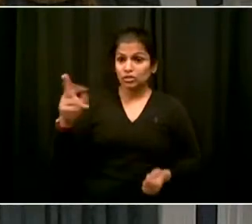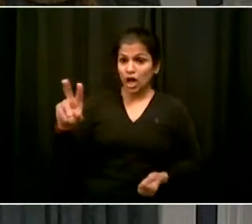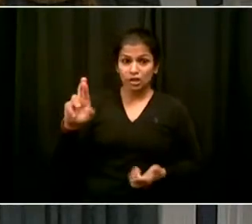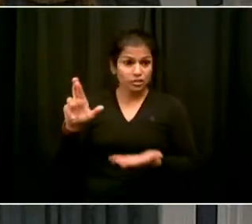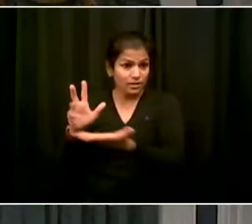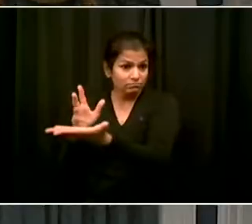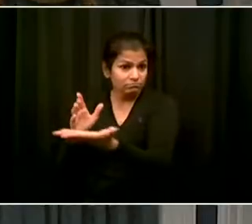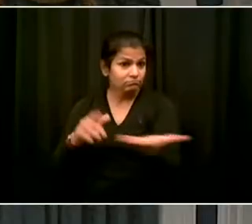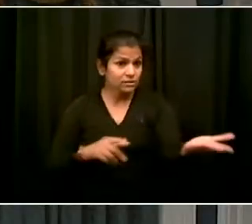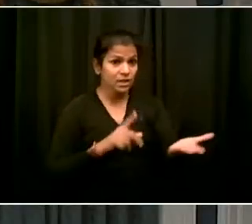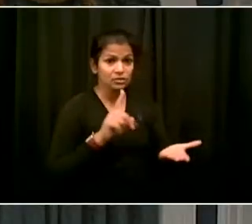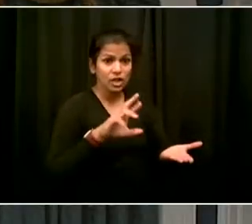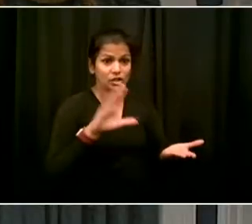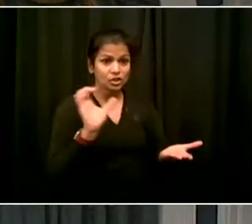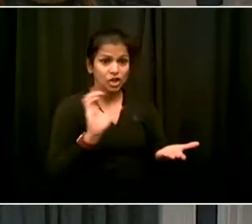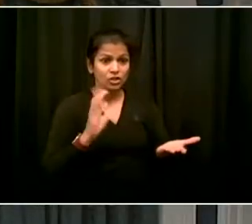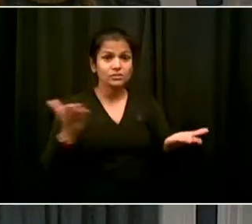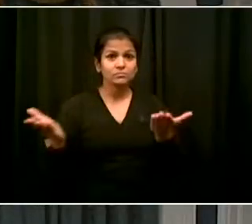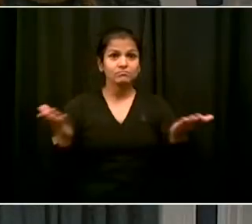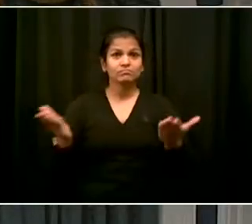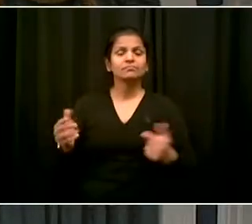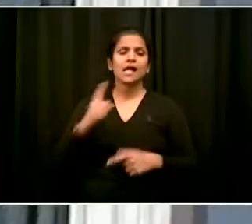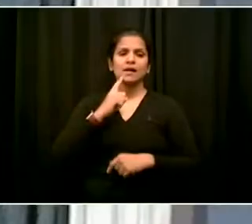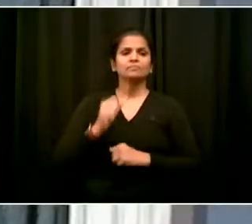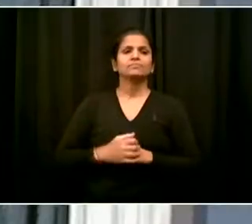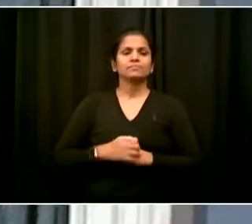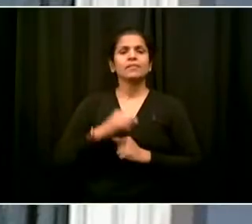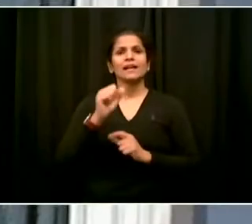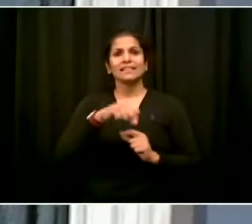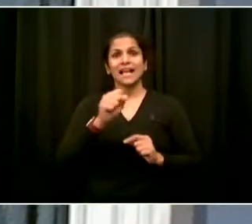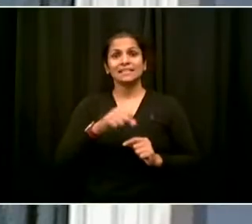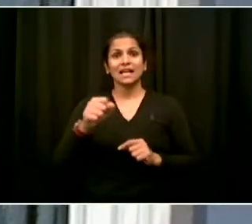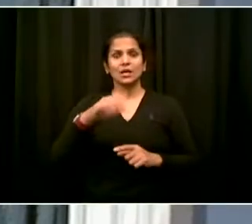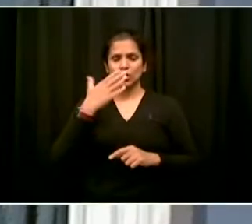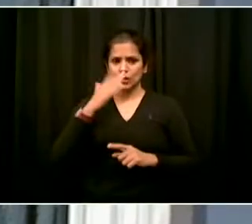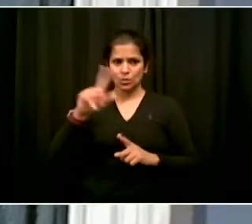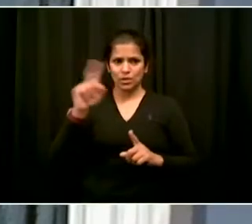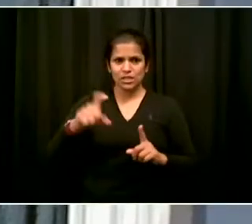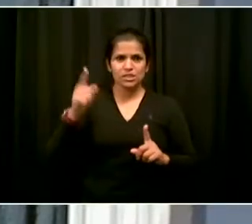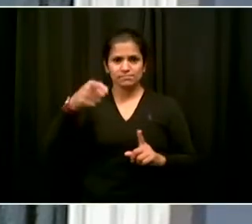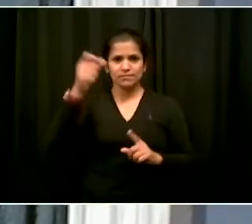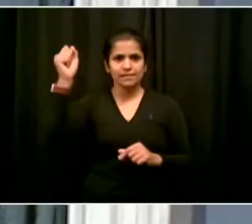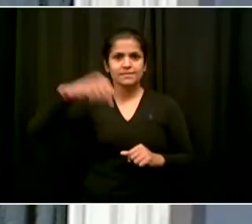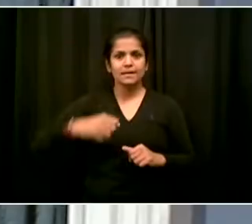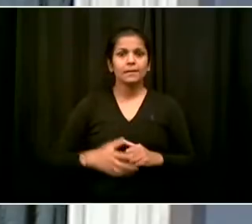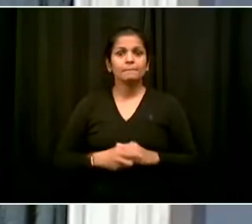THE CITY AND LOCAL LEVELS. DOCTORS, YOU WANT TO ADD? THANK YOU AMANDA FOR THE